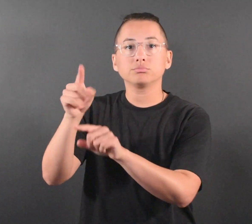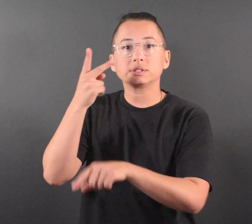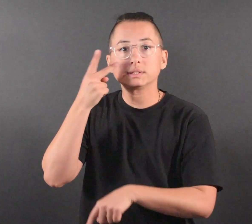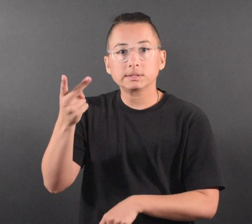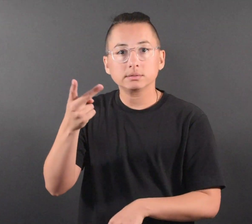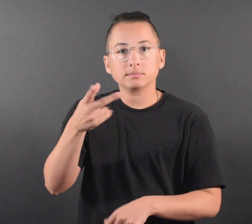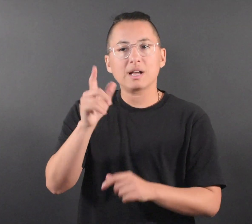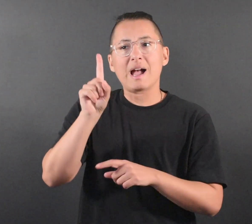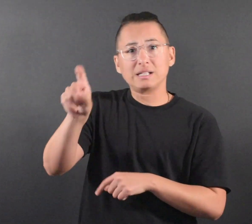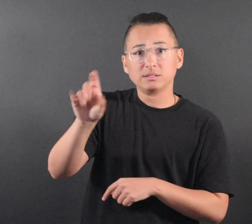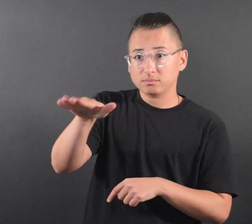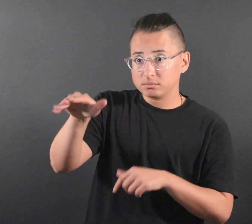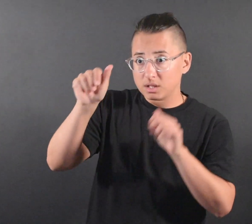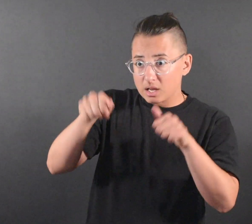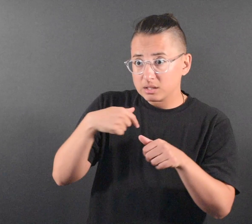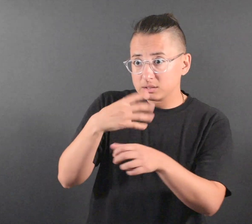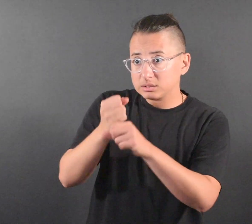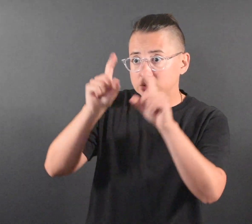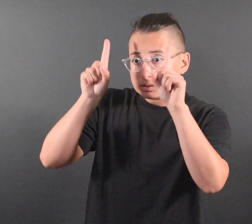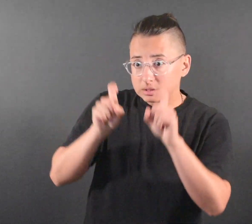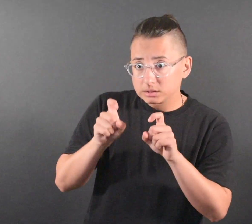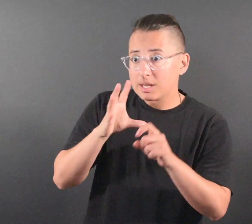ask if you can get tested and treated at an appointment.